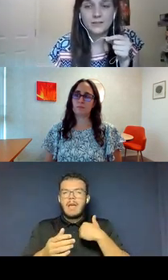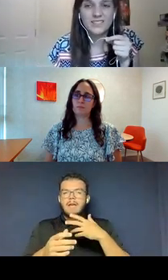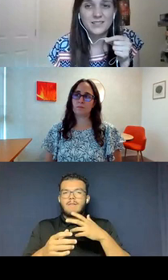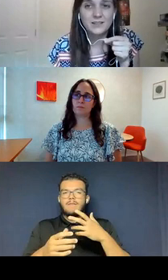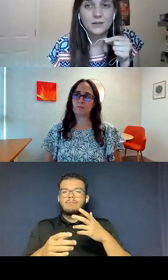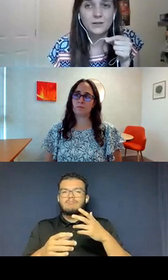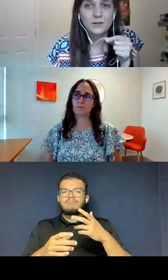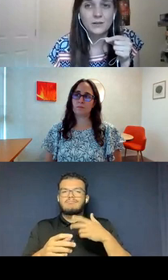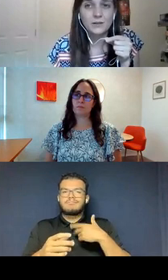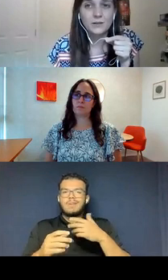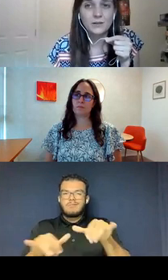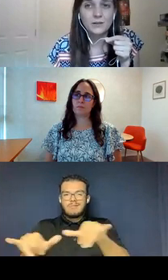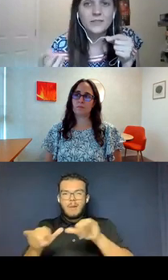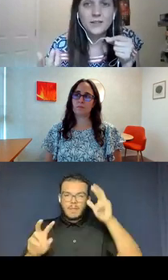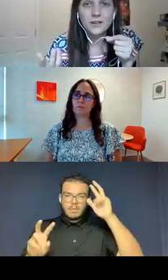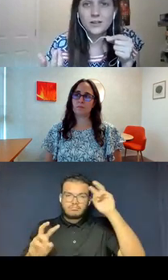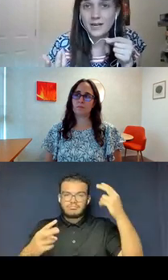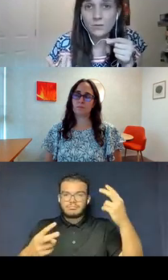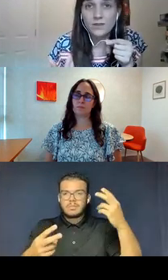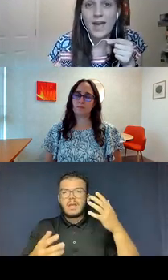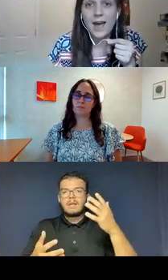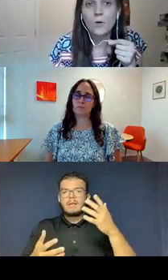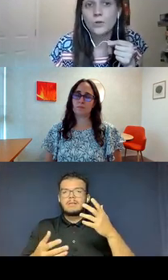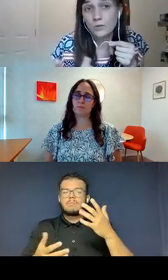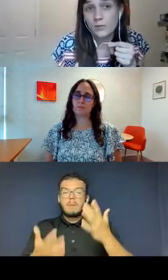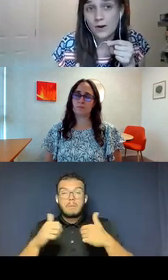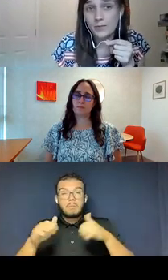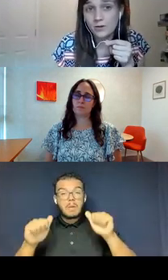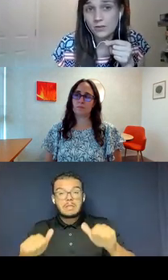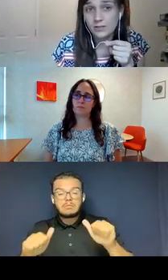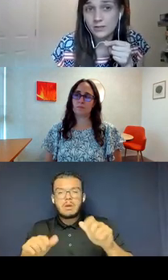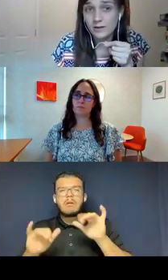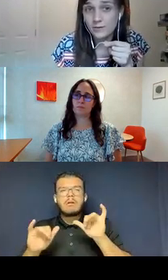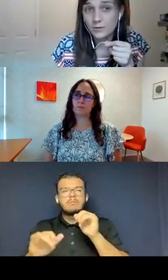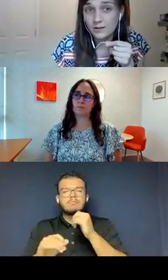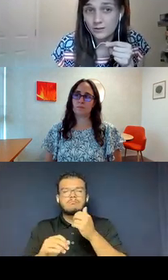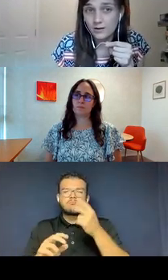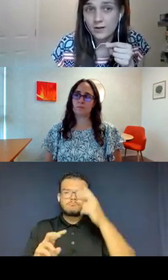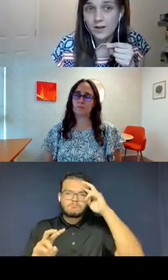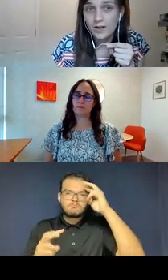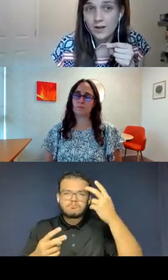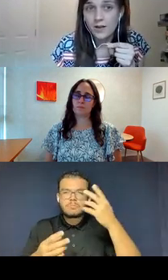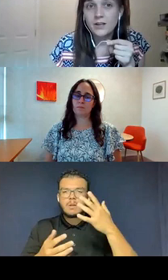that signal there was a misunderstanding with how to report partially served or not served.